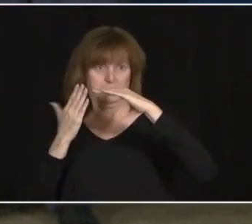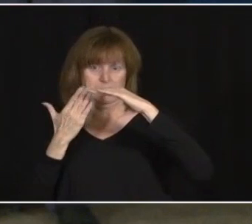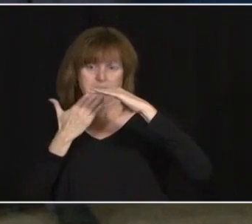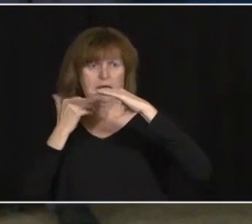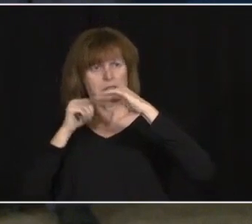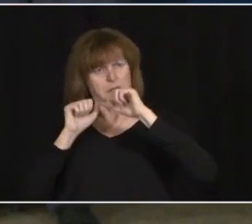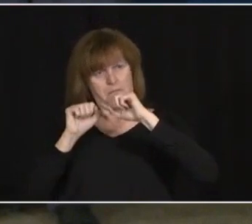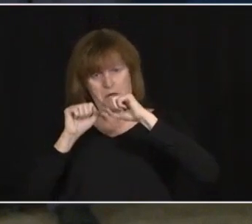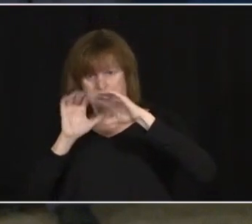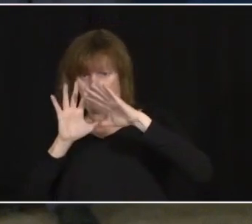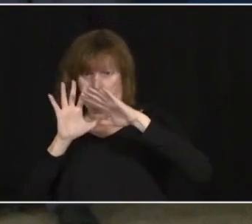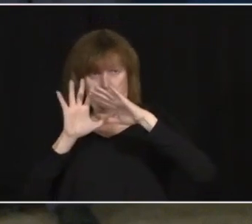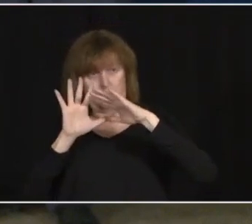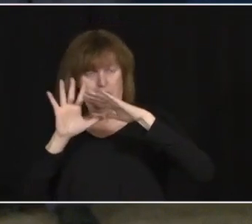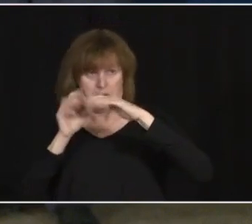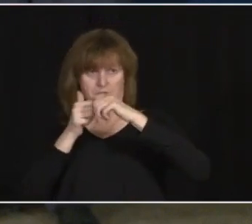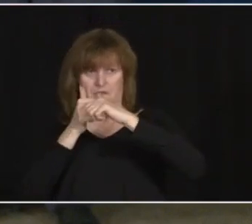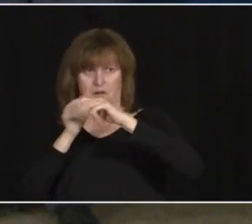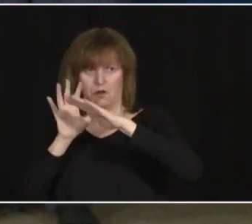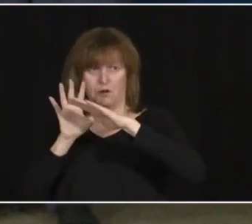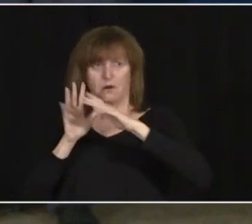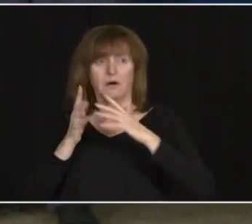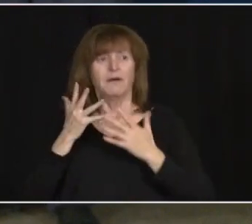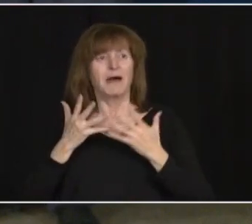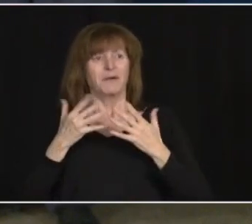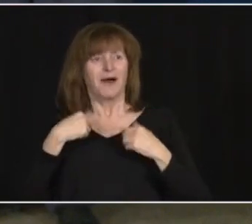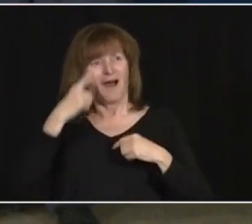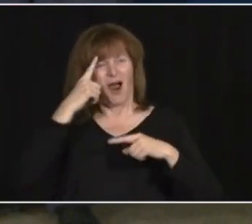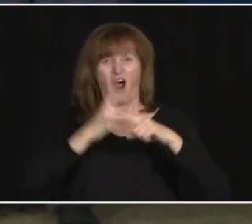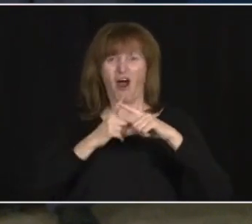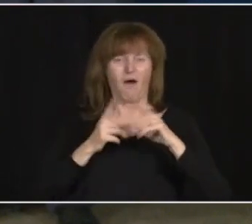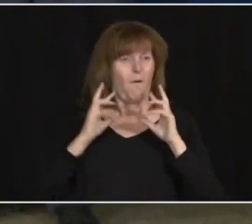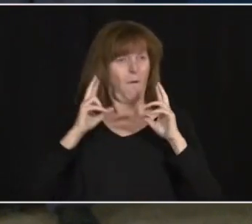The optimist in us will see this as a sign for hope, and hope is important.